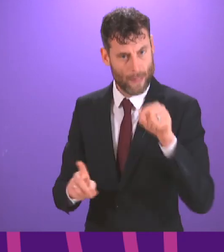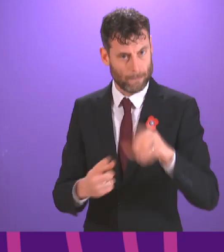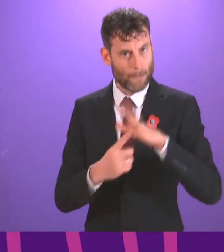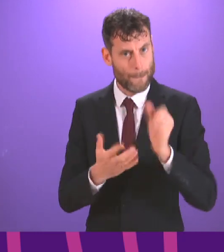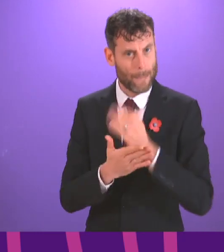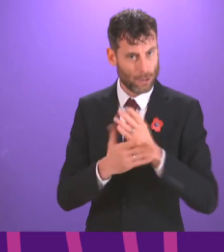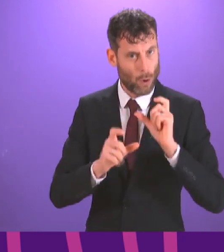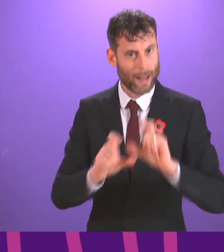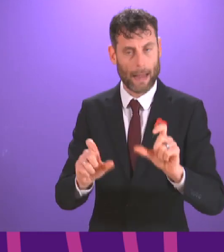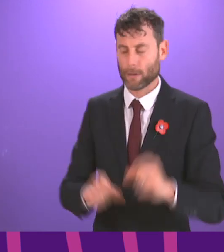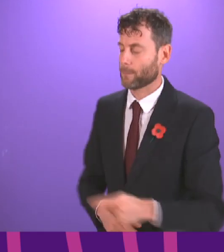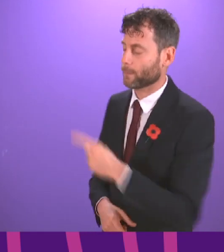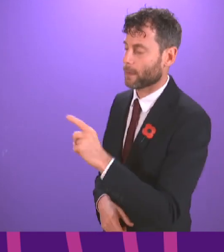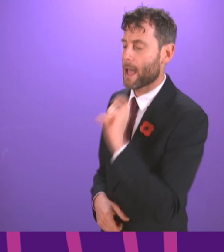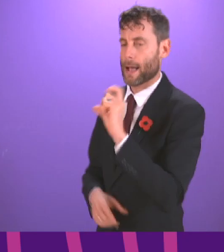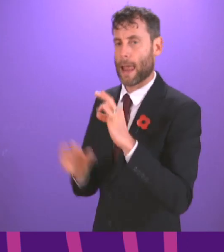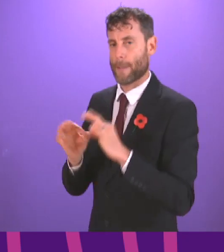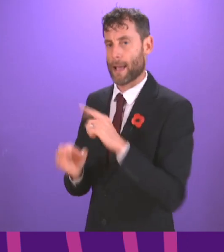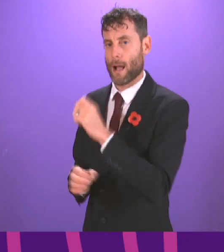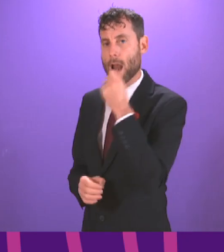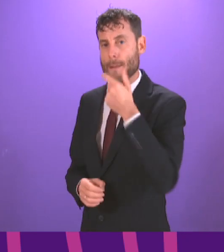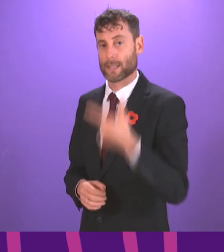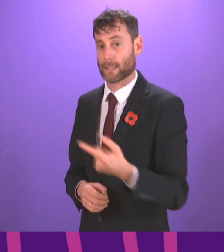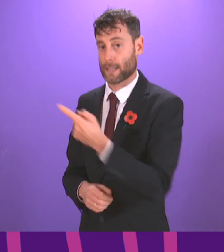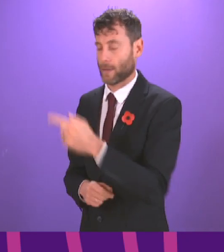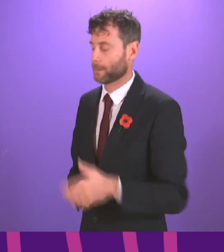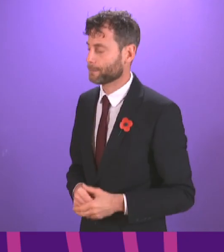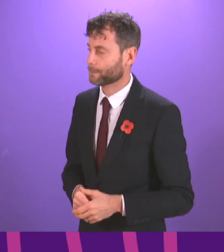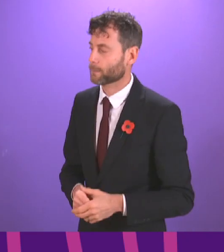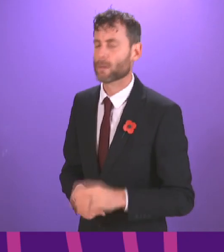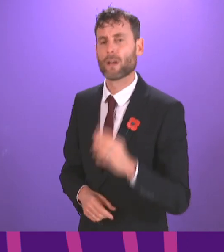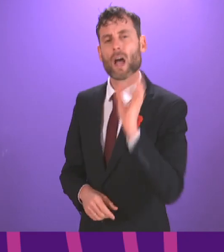Burntisland Fabrications Ltd 7. Claire Baker (Mid Scotland and Fife) (Lab):